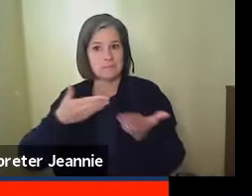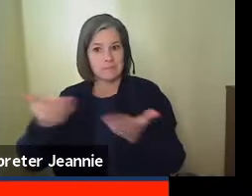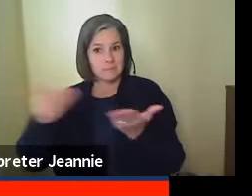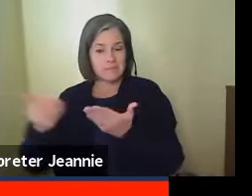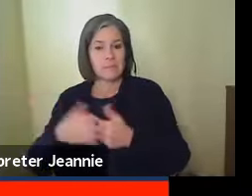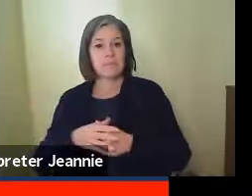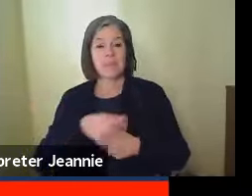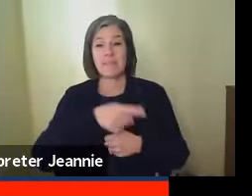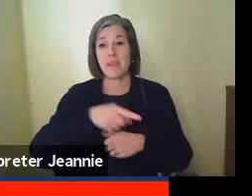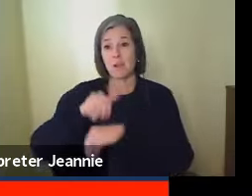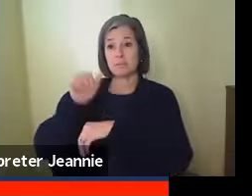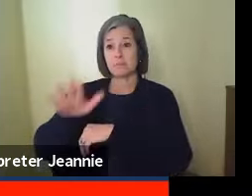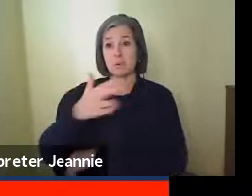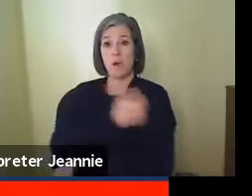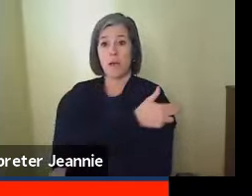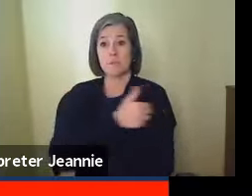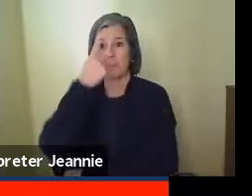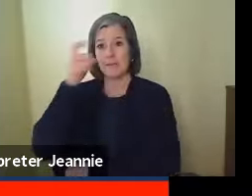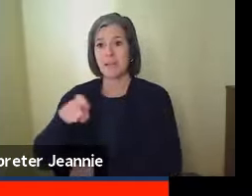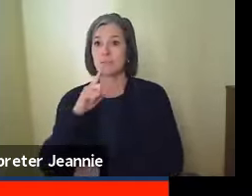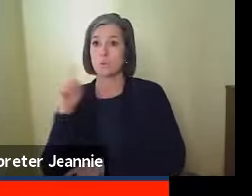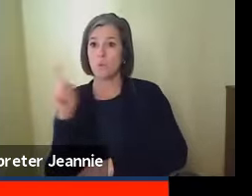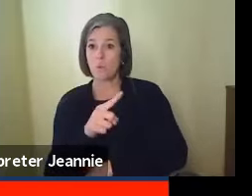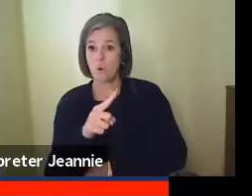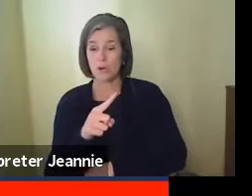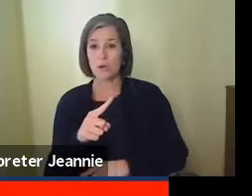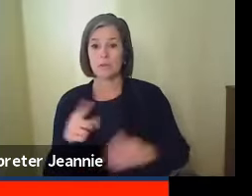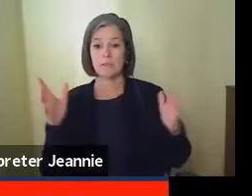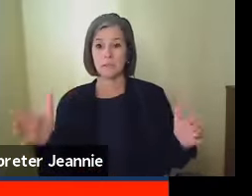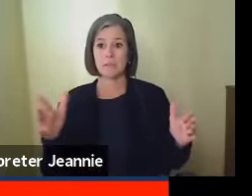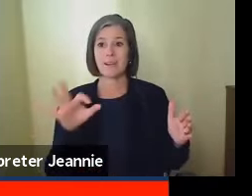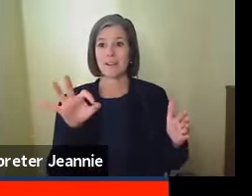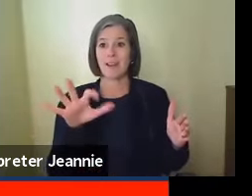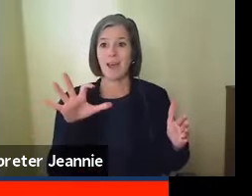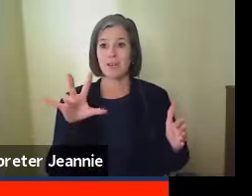to hospitals because they have to be ordered in quantities of 975 doses.